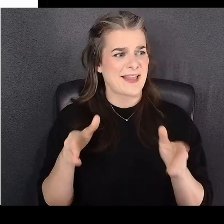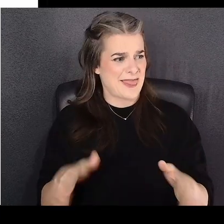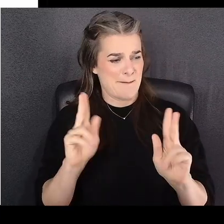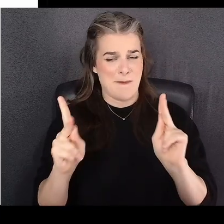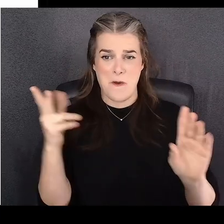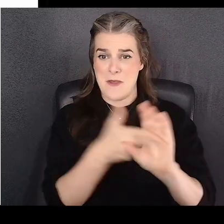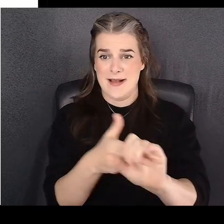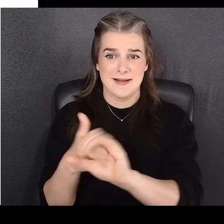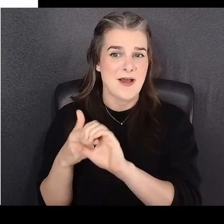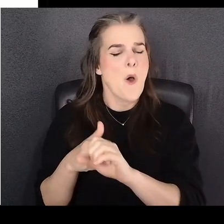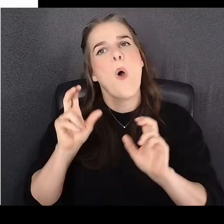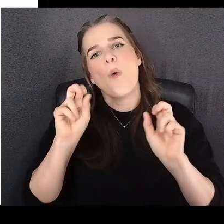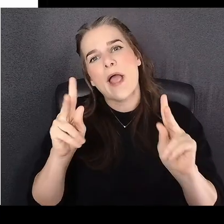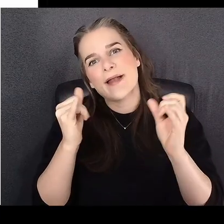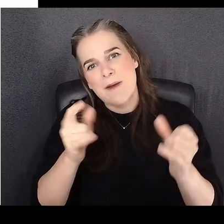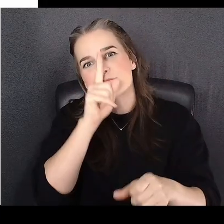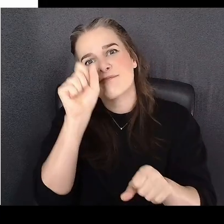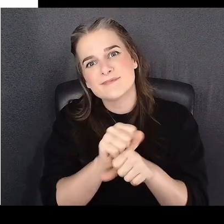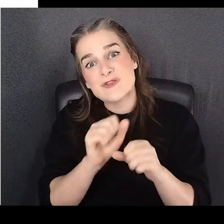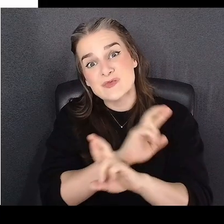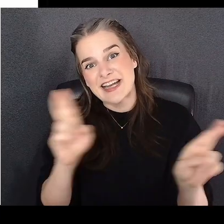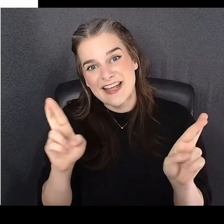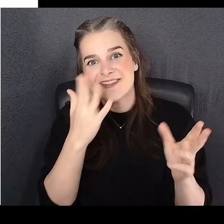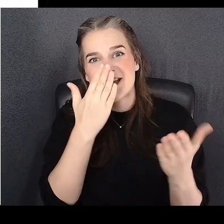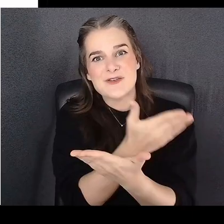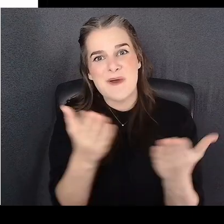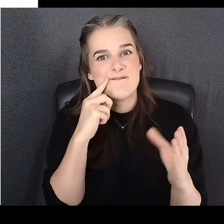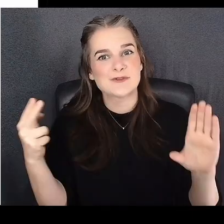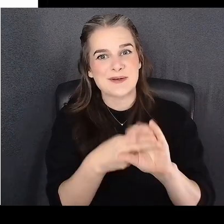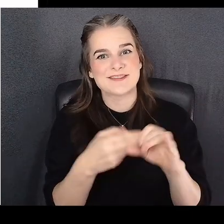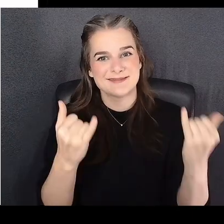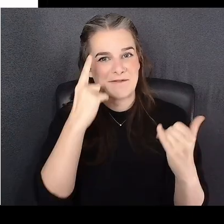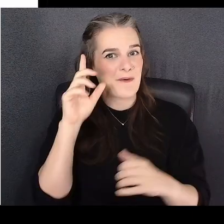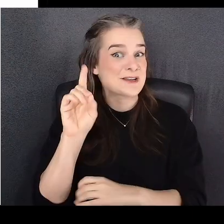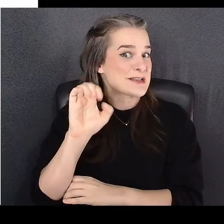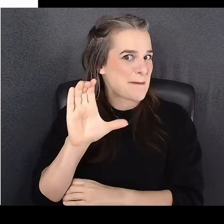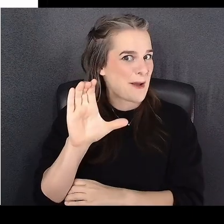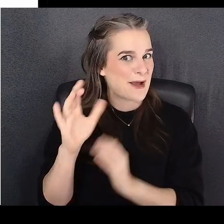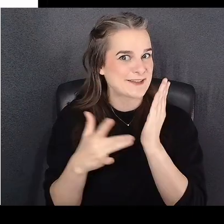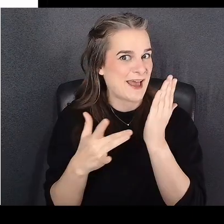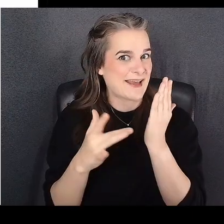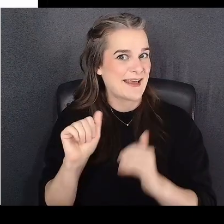OK, now I'm really ready. Thank you all for joining us today for our December Tech Accelerator webinar.